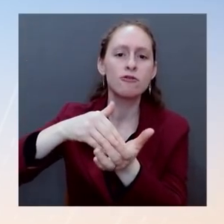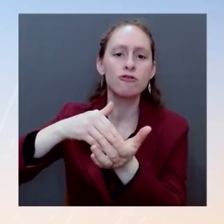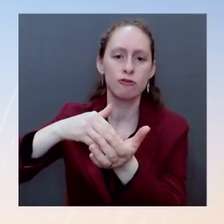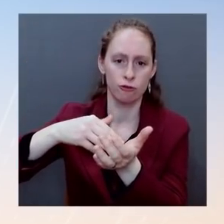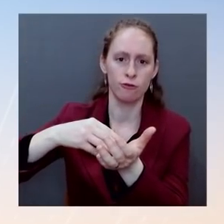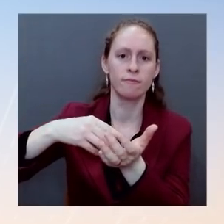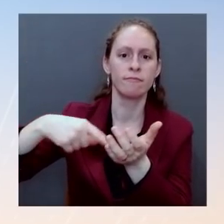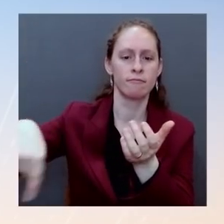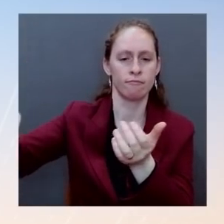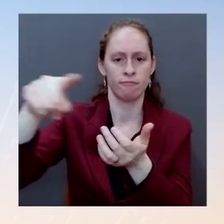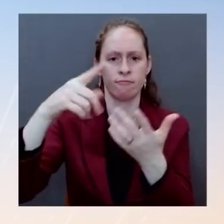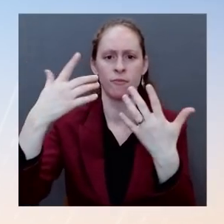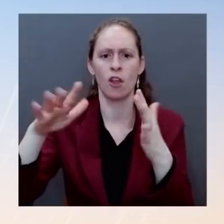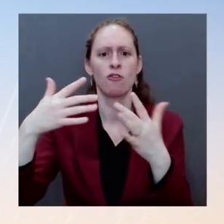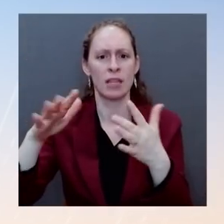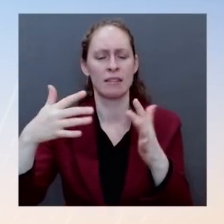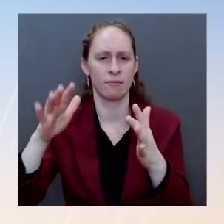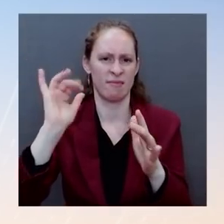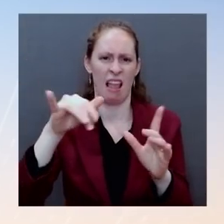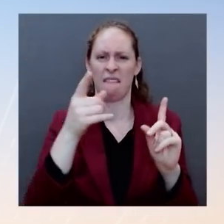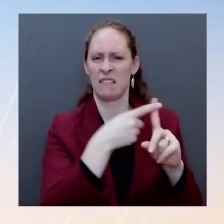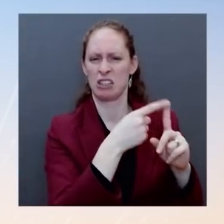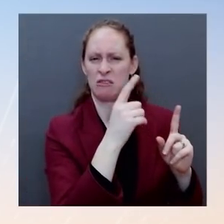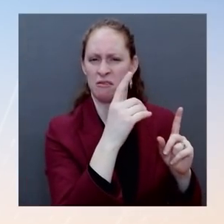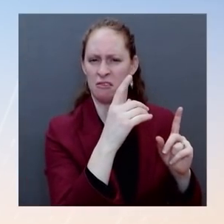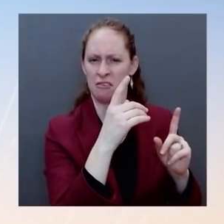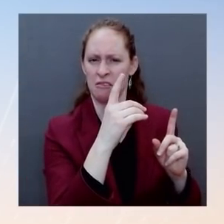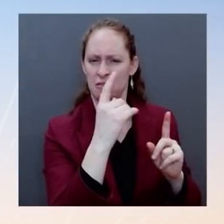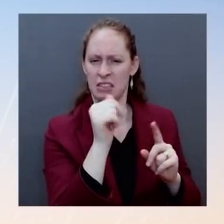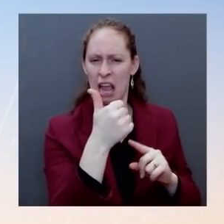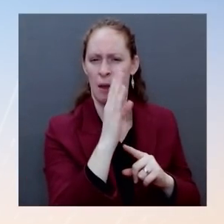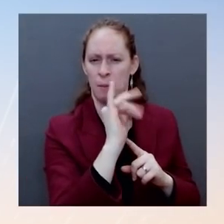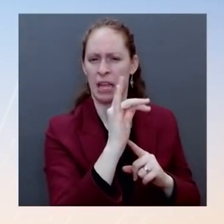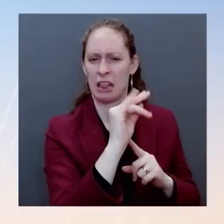And so, this is just a reflection, which has been consistent with how we've approached our --